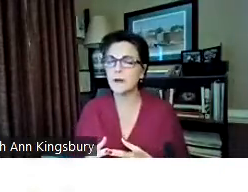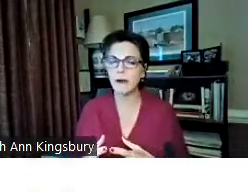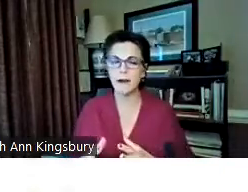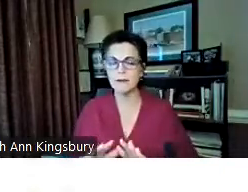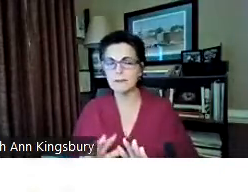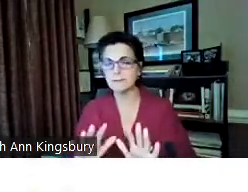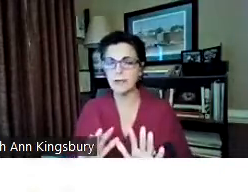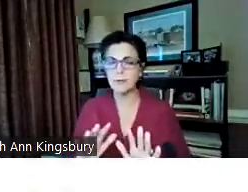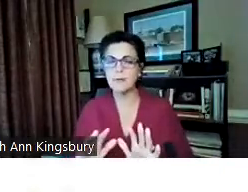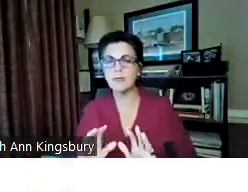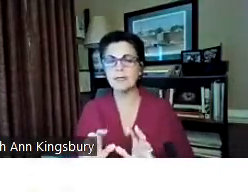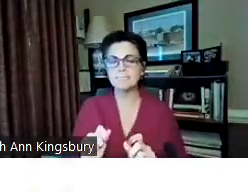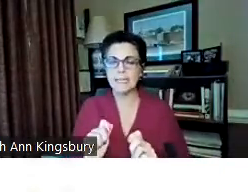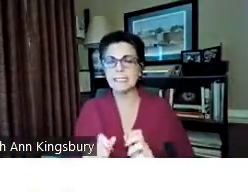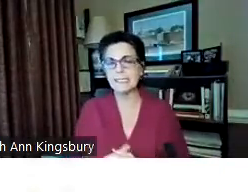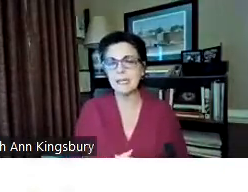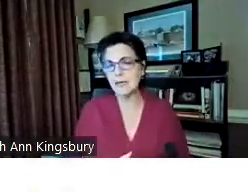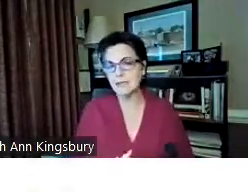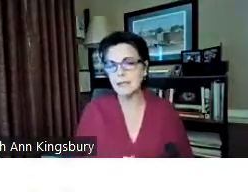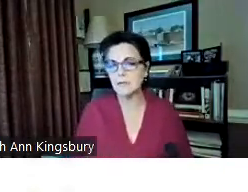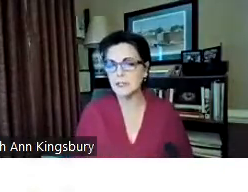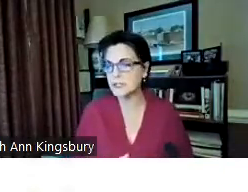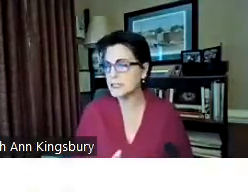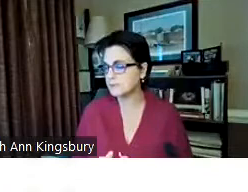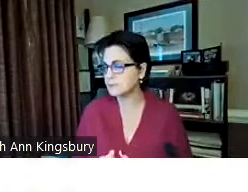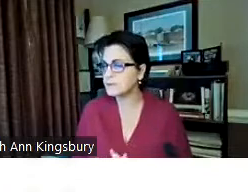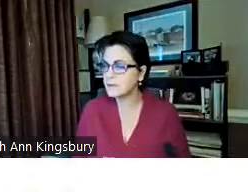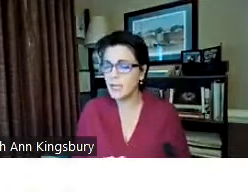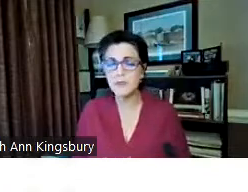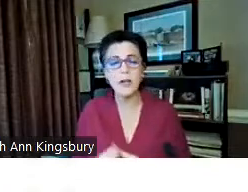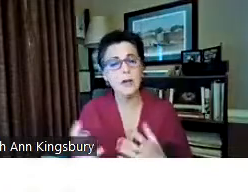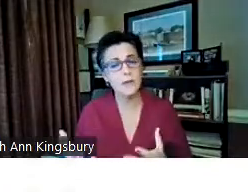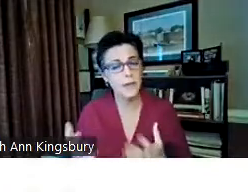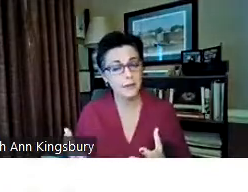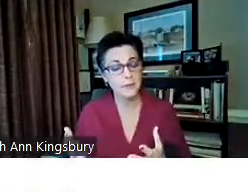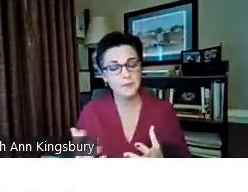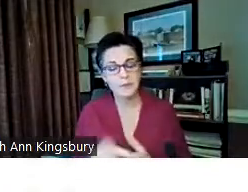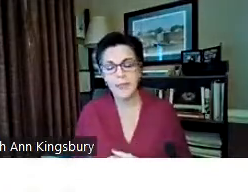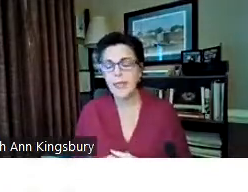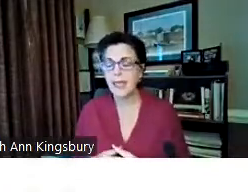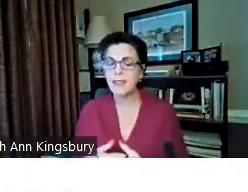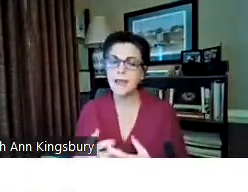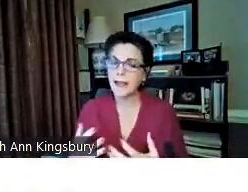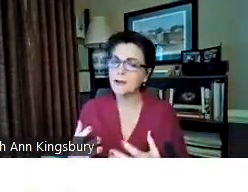are a bit antsy about these conversations. And so I'm going to offer you an out and that out